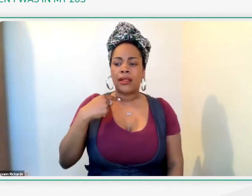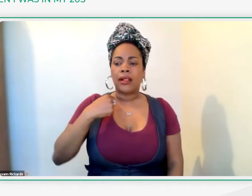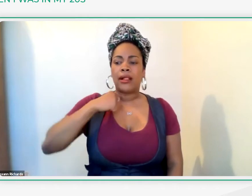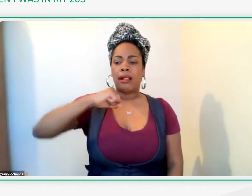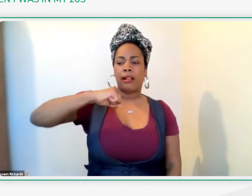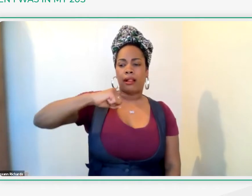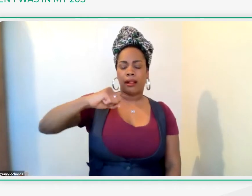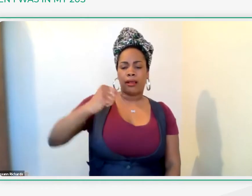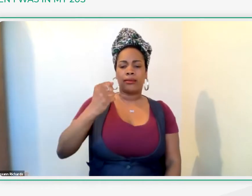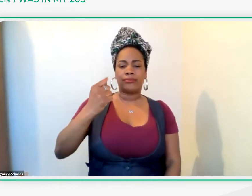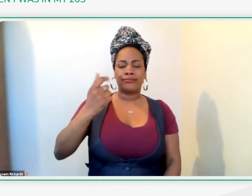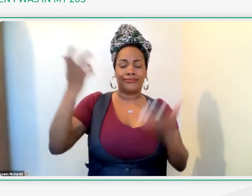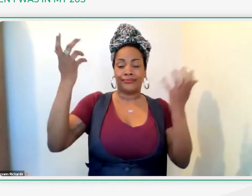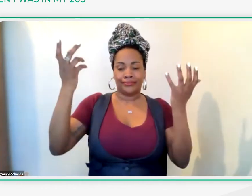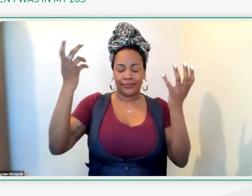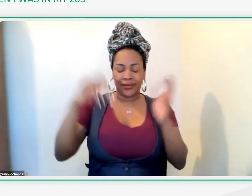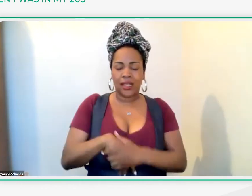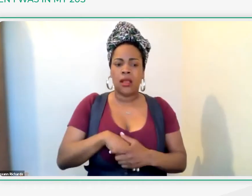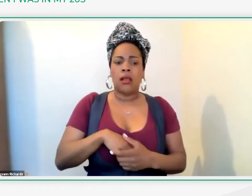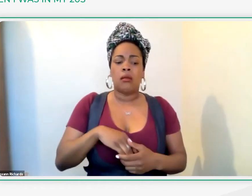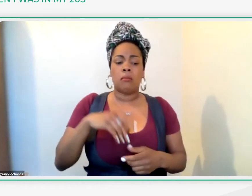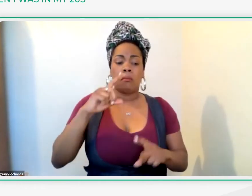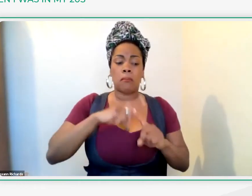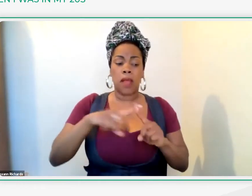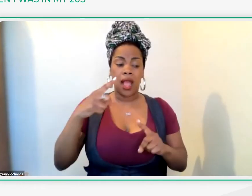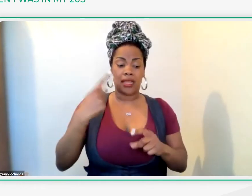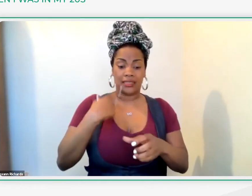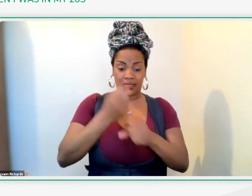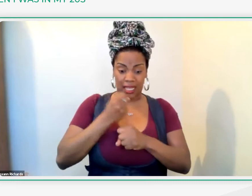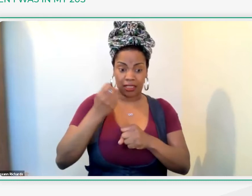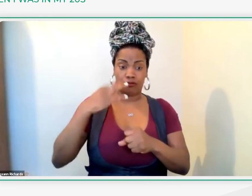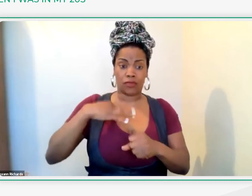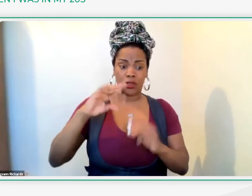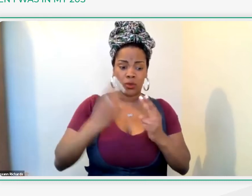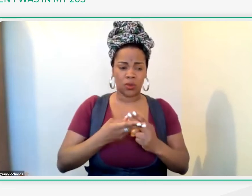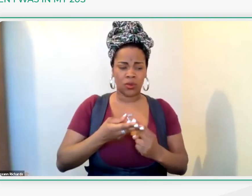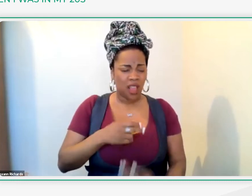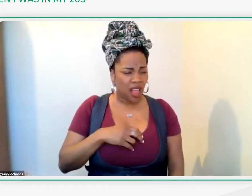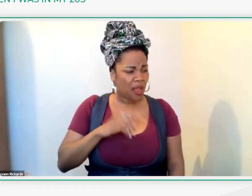And I didn't know this. But I was a little resistant for a while.